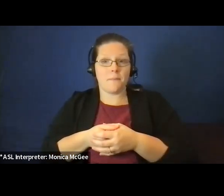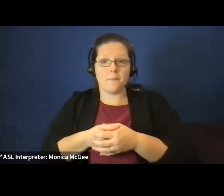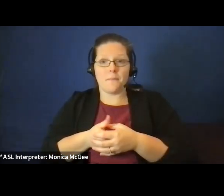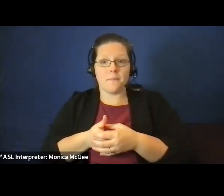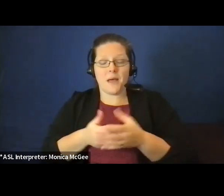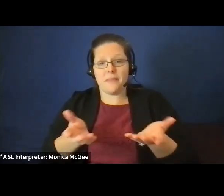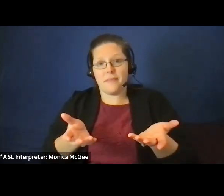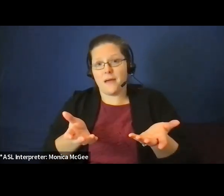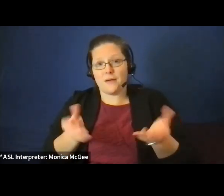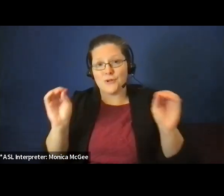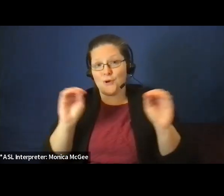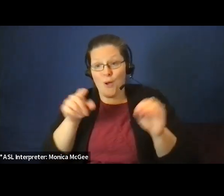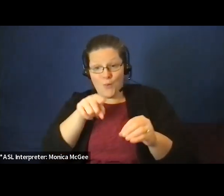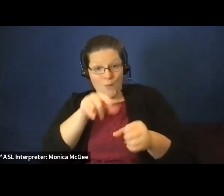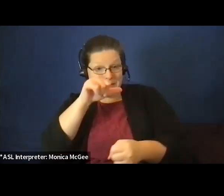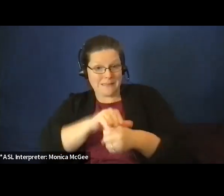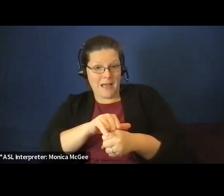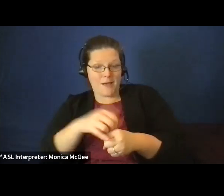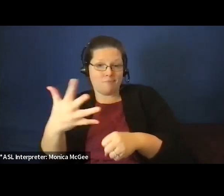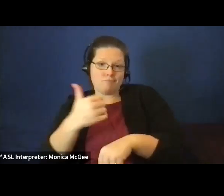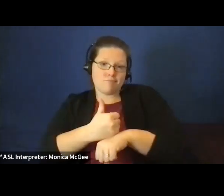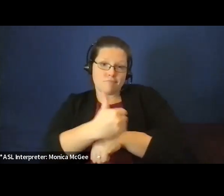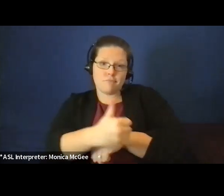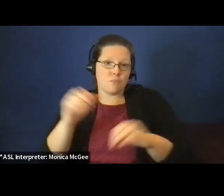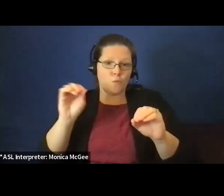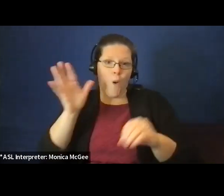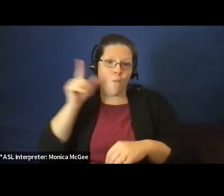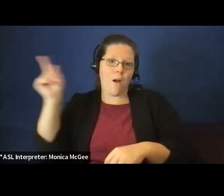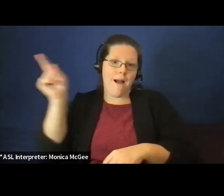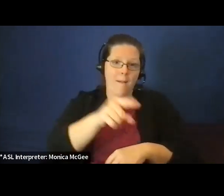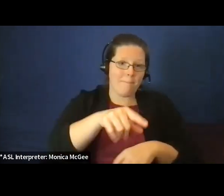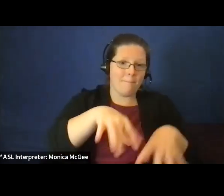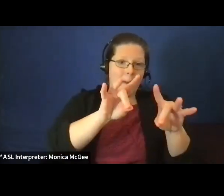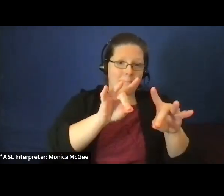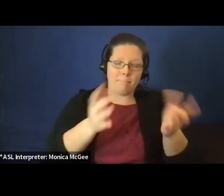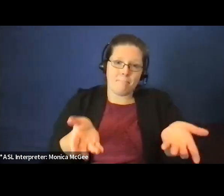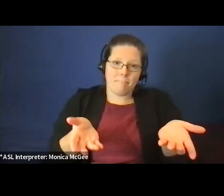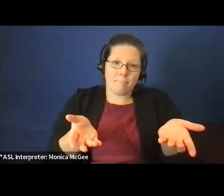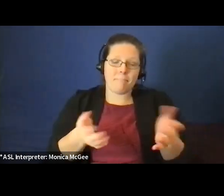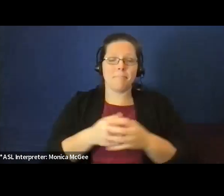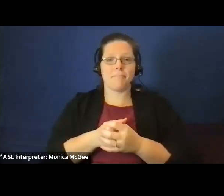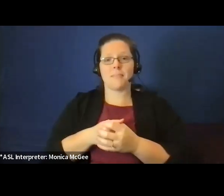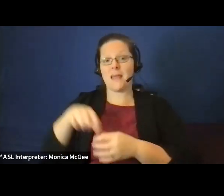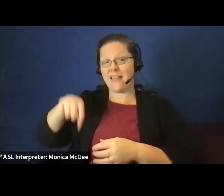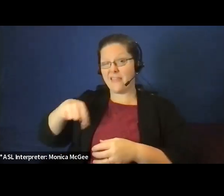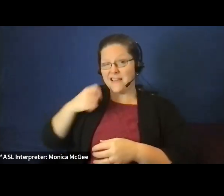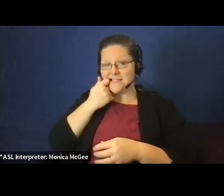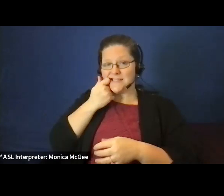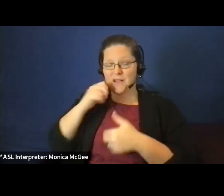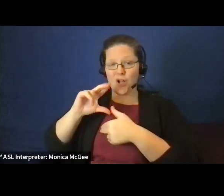know, a mandatory evac area, but people could still hunker down and not leave. But there's not going to be anyone to